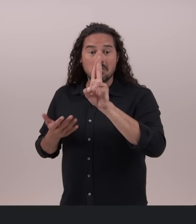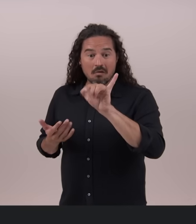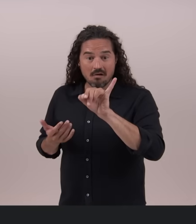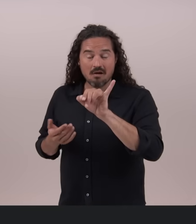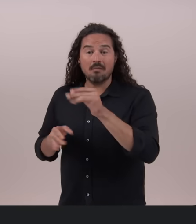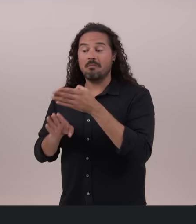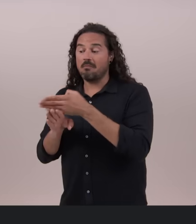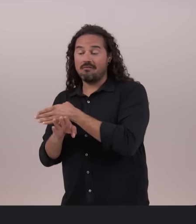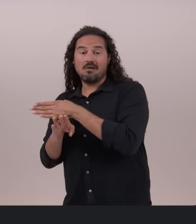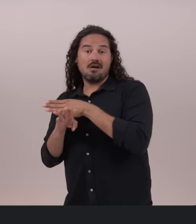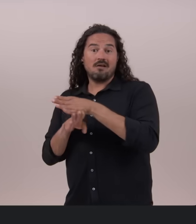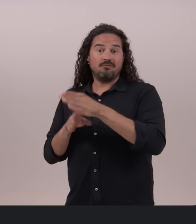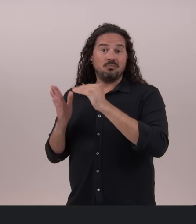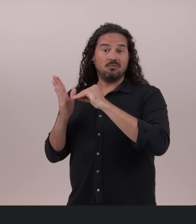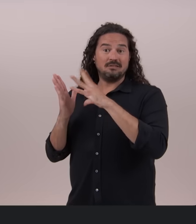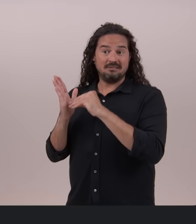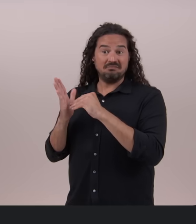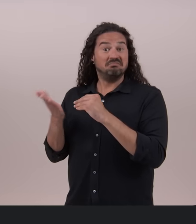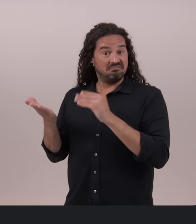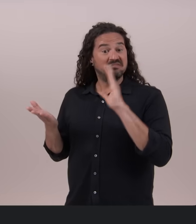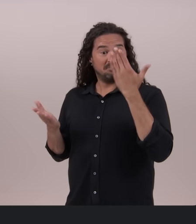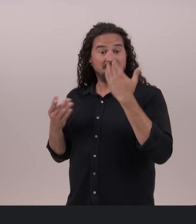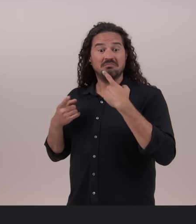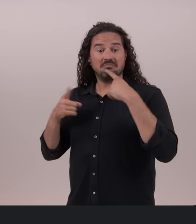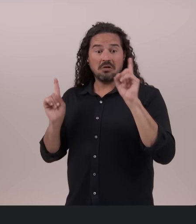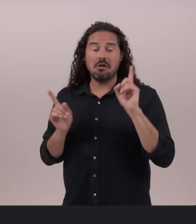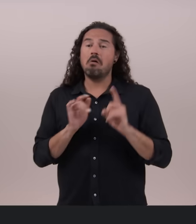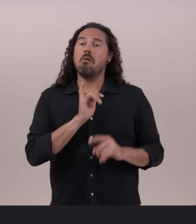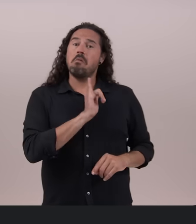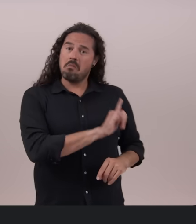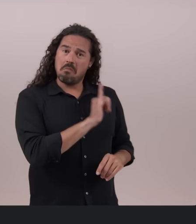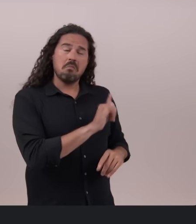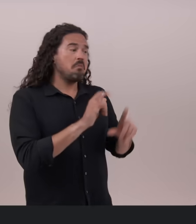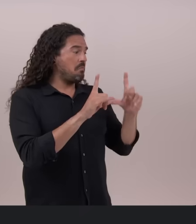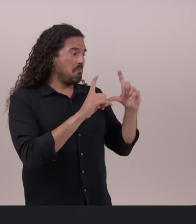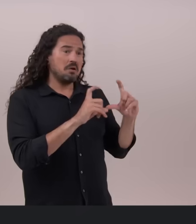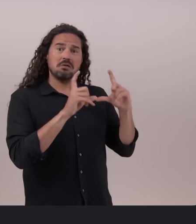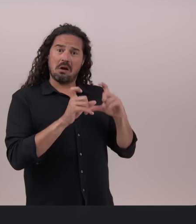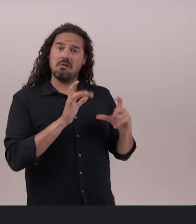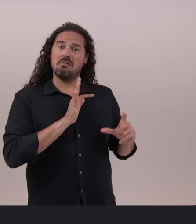Okay. So these screenshots are nice and all, but we need to see how this looks